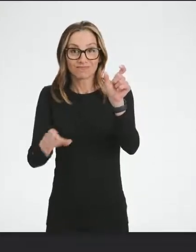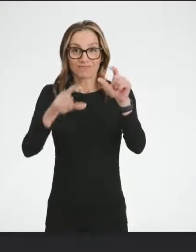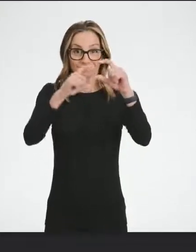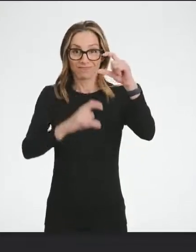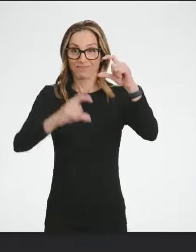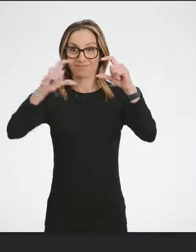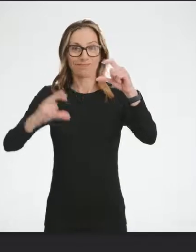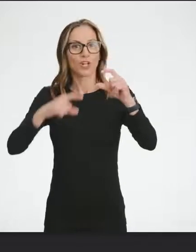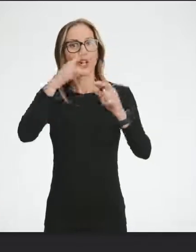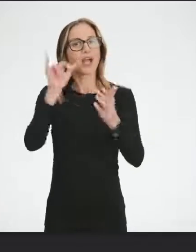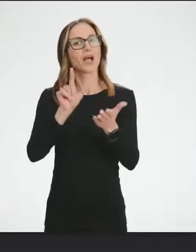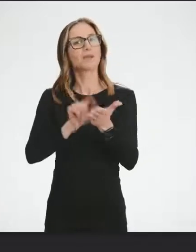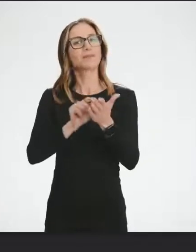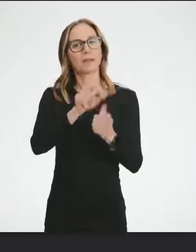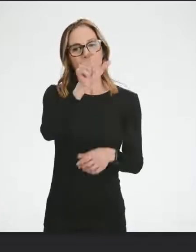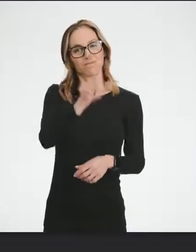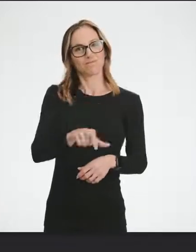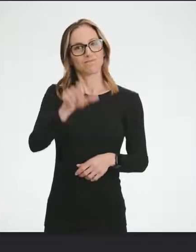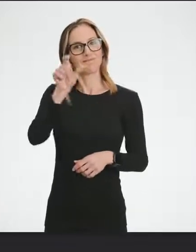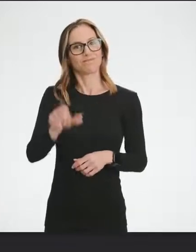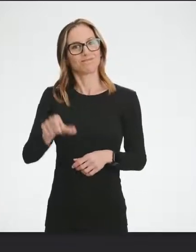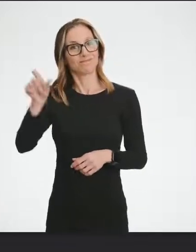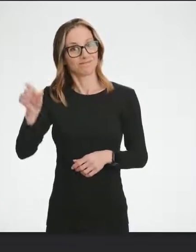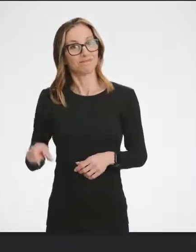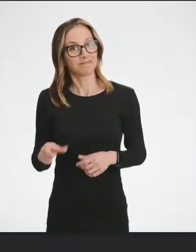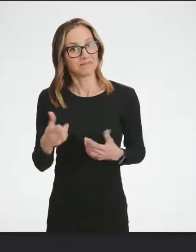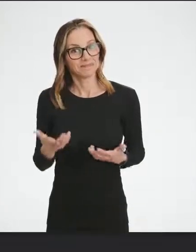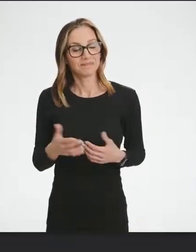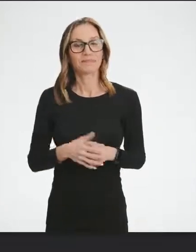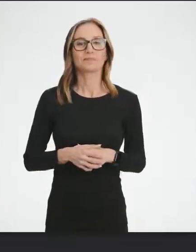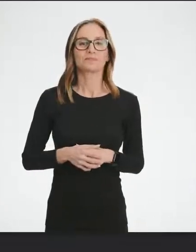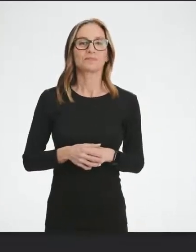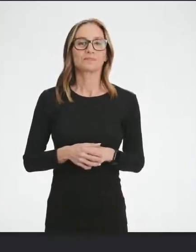of a newspaper, wrapping to the next column when more space is needed.